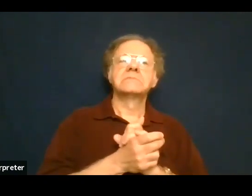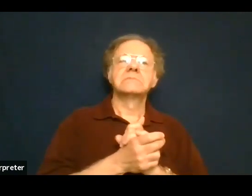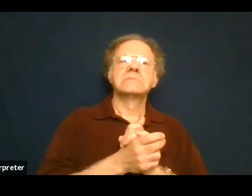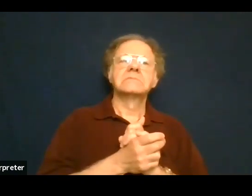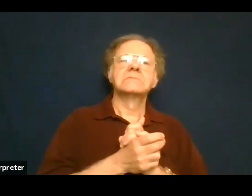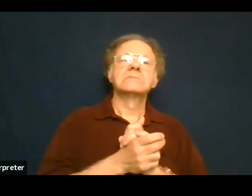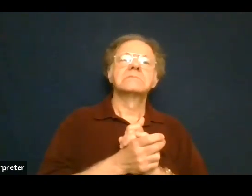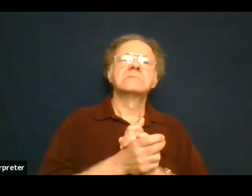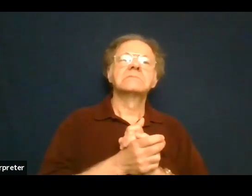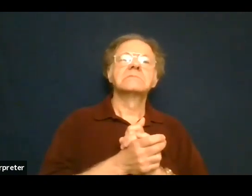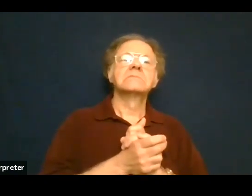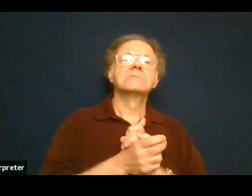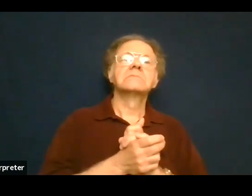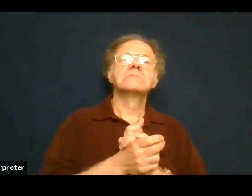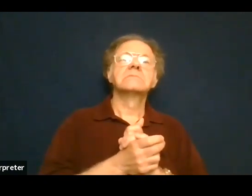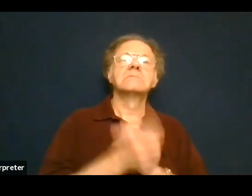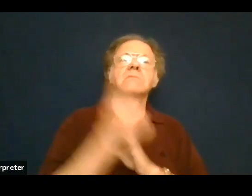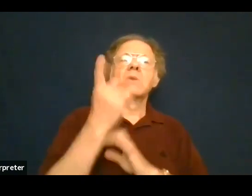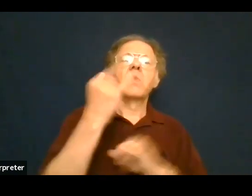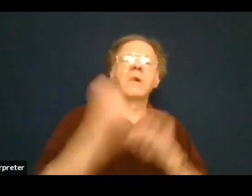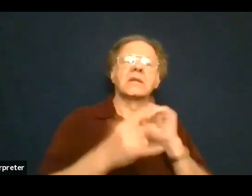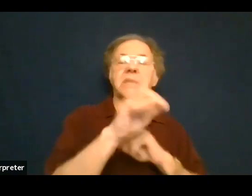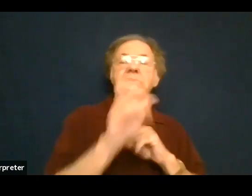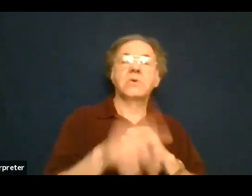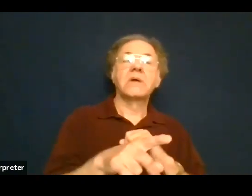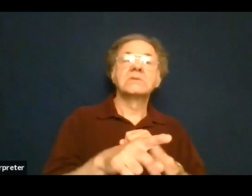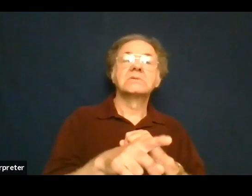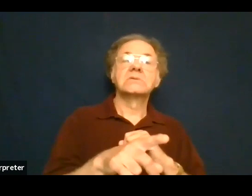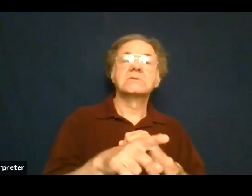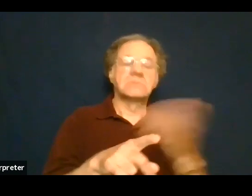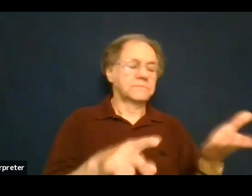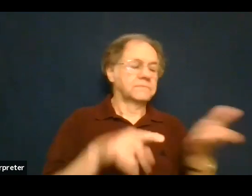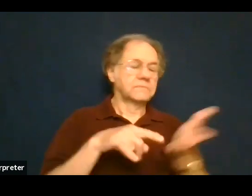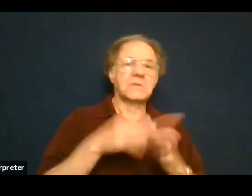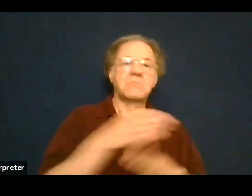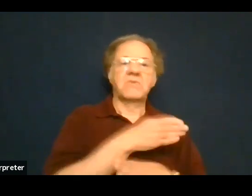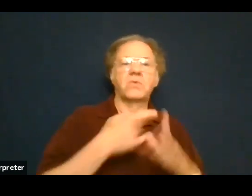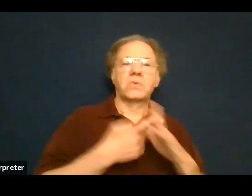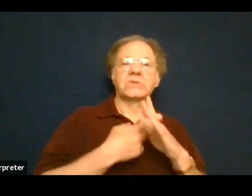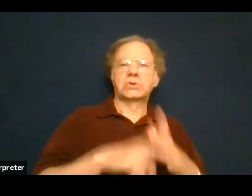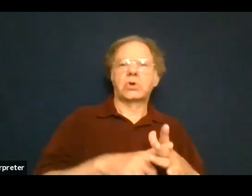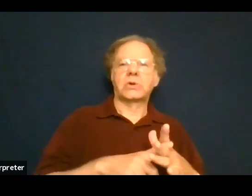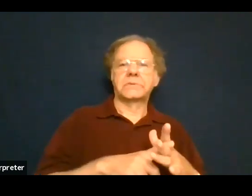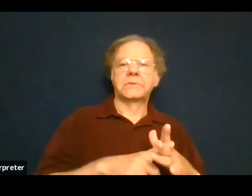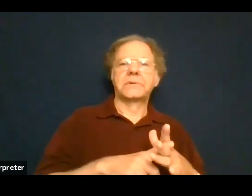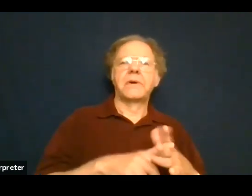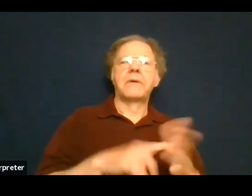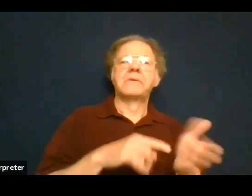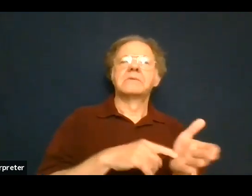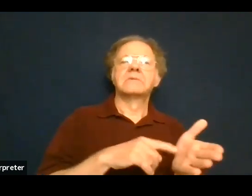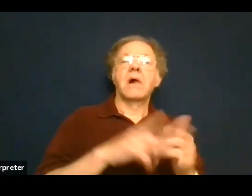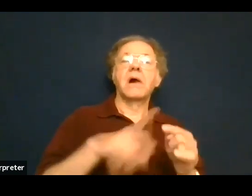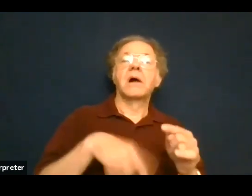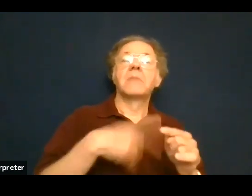There is one last question that came in before we started, which was about whether there's any research showing